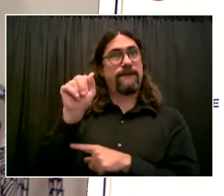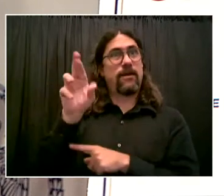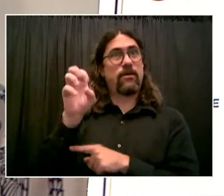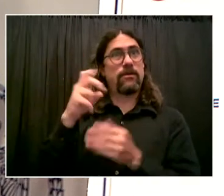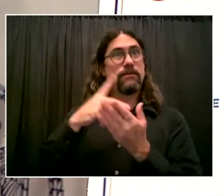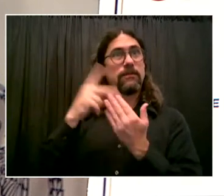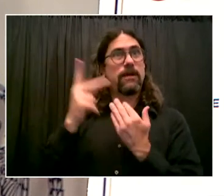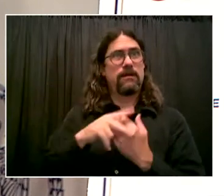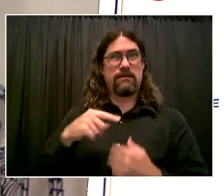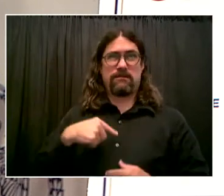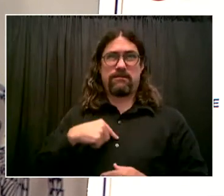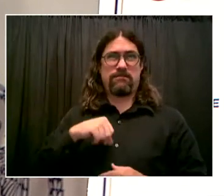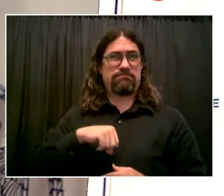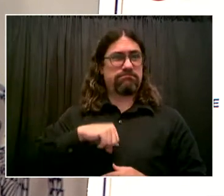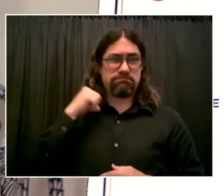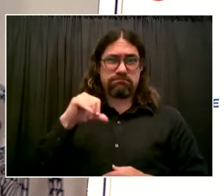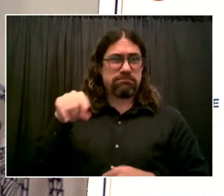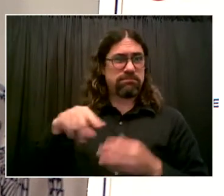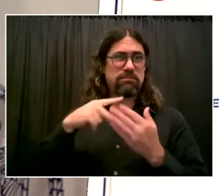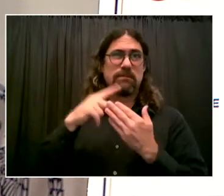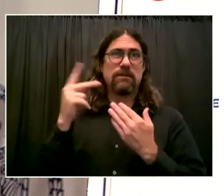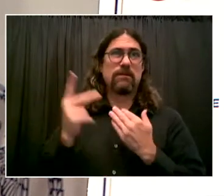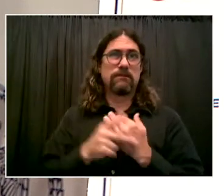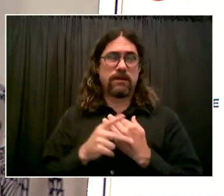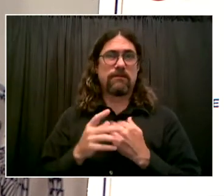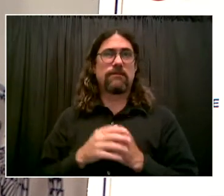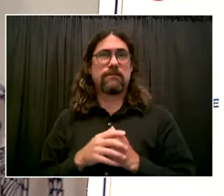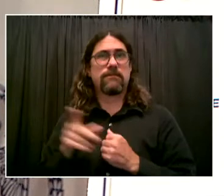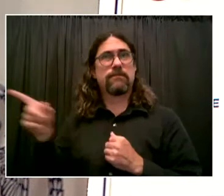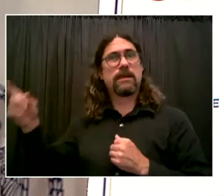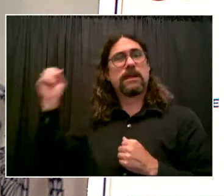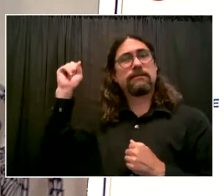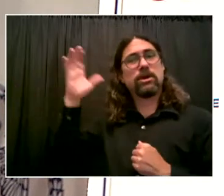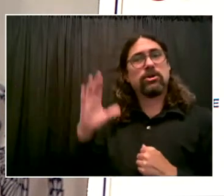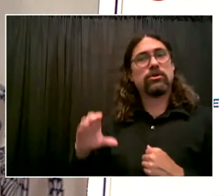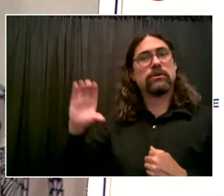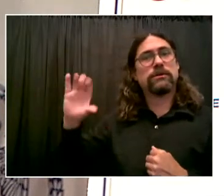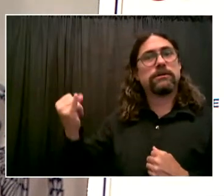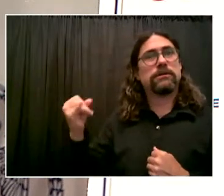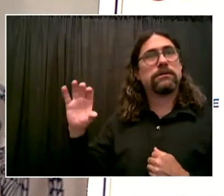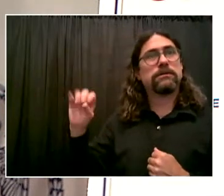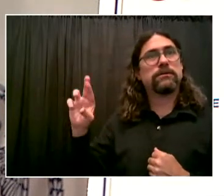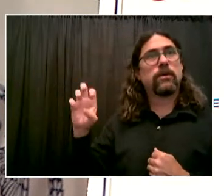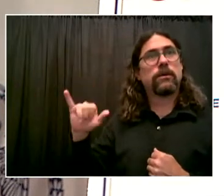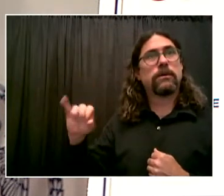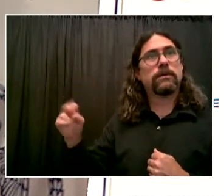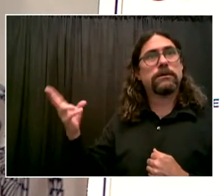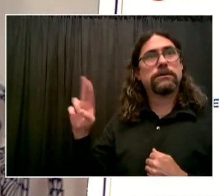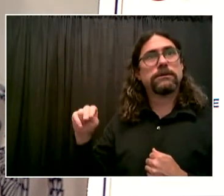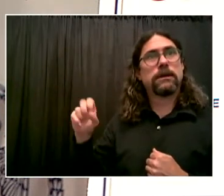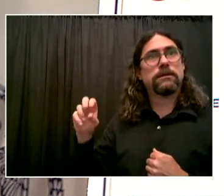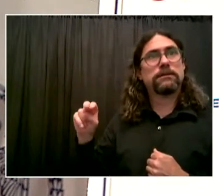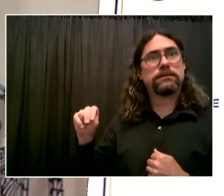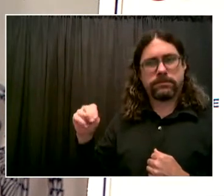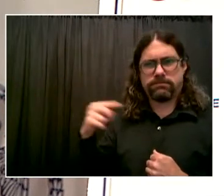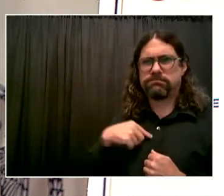FAIR FARES, WAS GATHERING A HEAD OF STEAM AND THEN THE PANDEMIC HIT AND PEOPLE STPOPED RIDING THE SUBWAY.